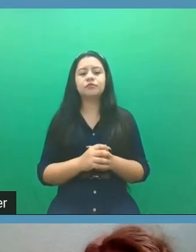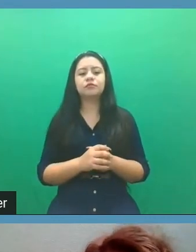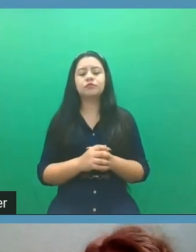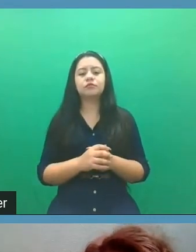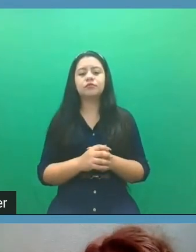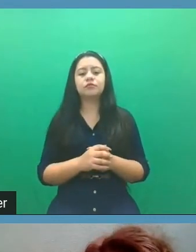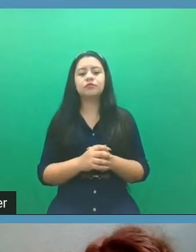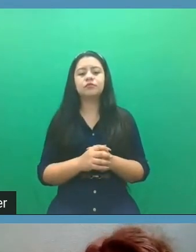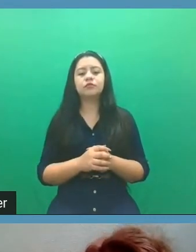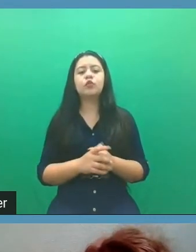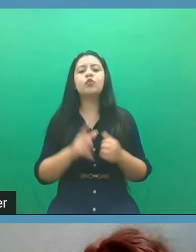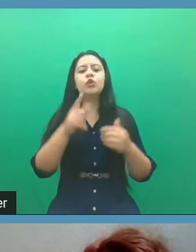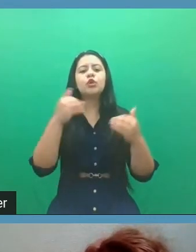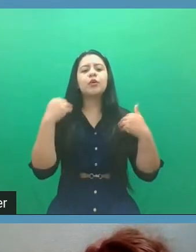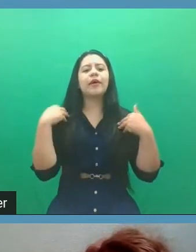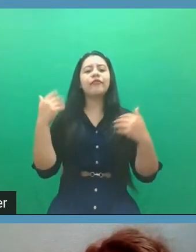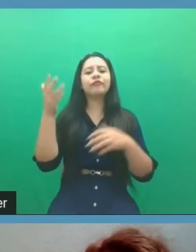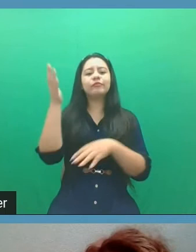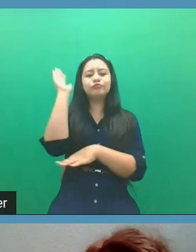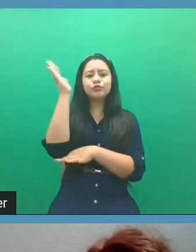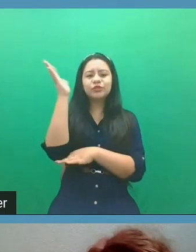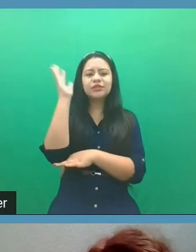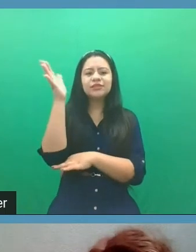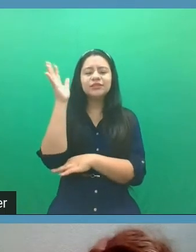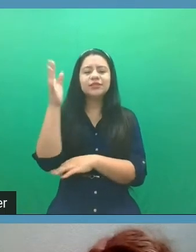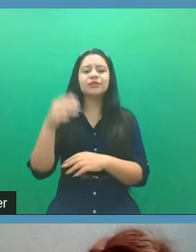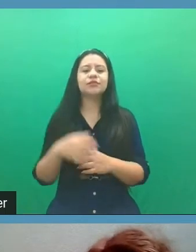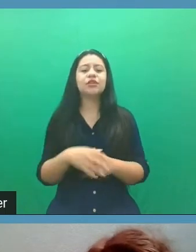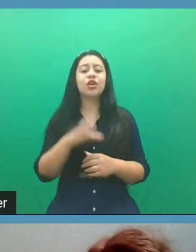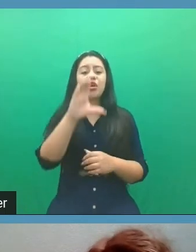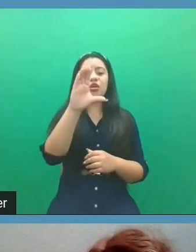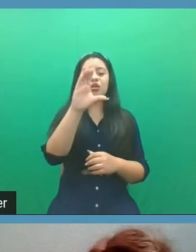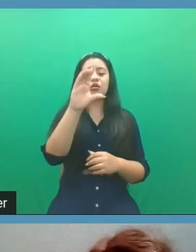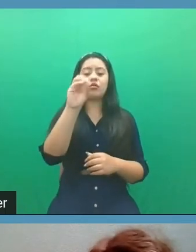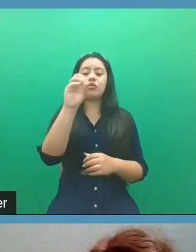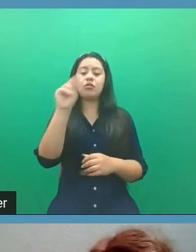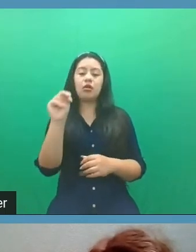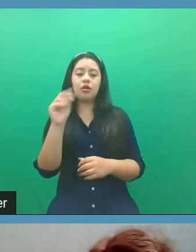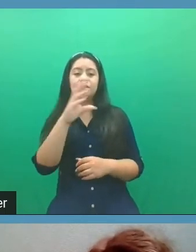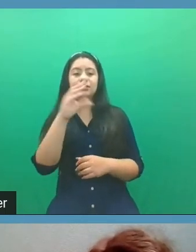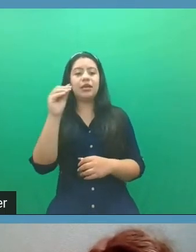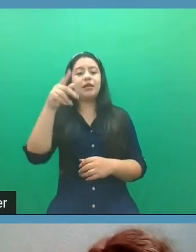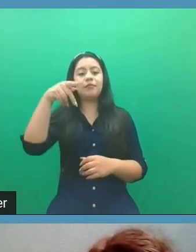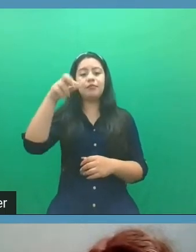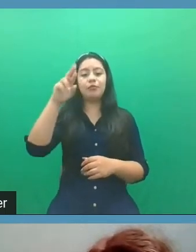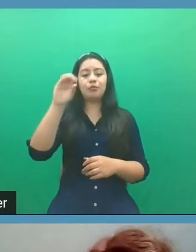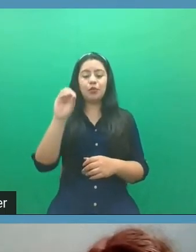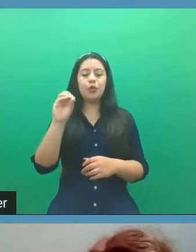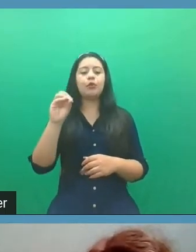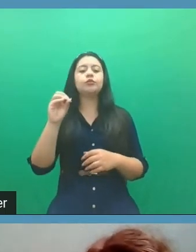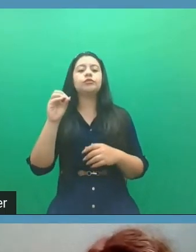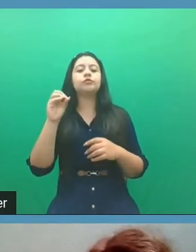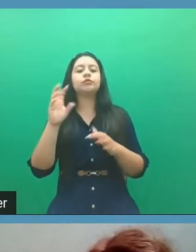are there pros or cons of presenting a series of photos of one piece with short alt alt text